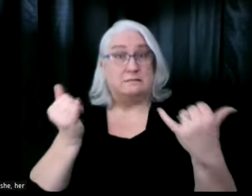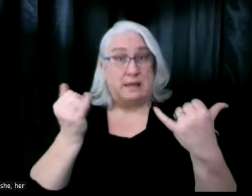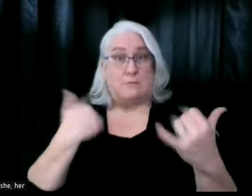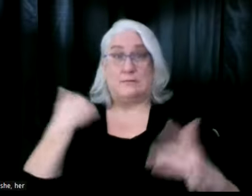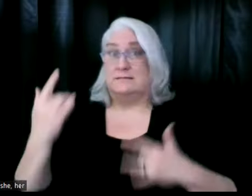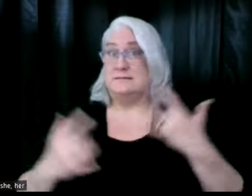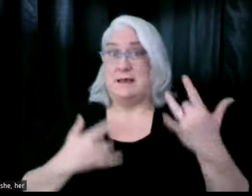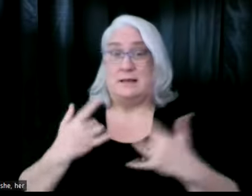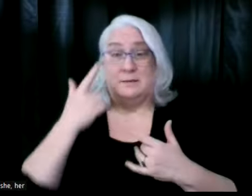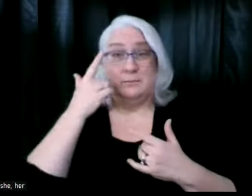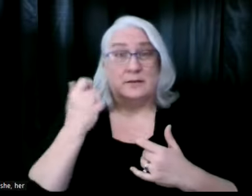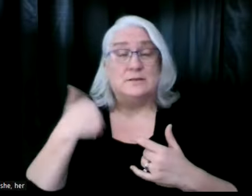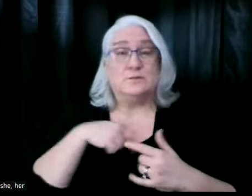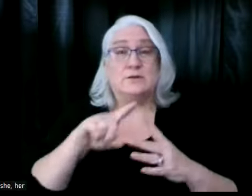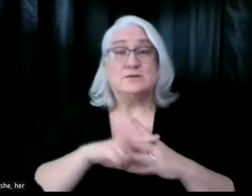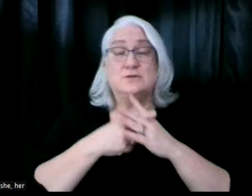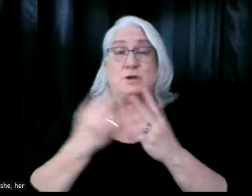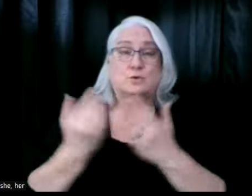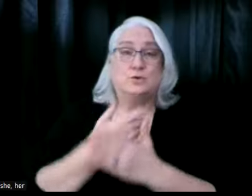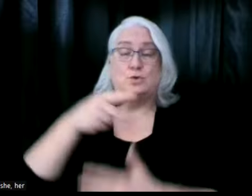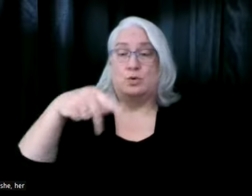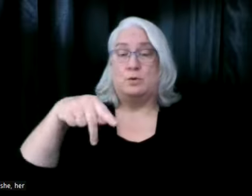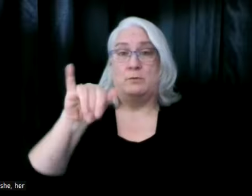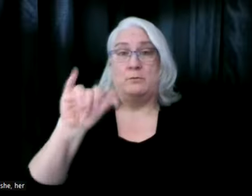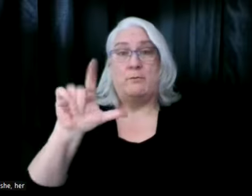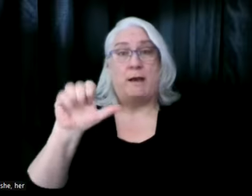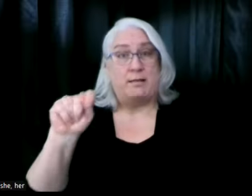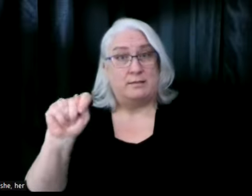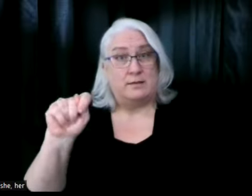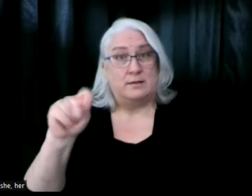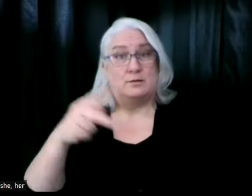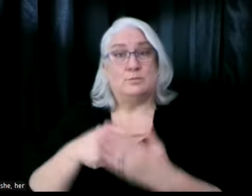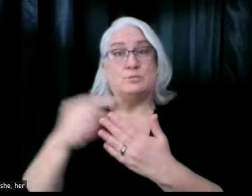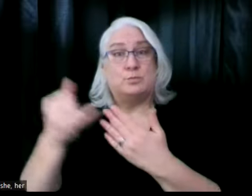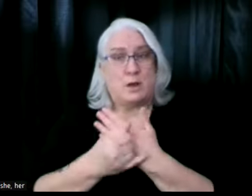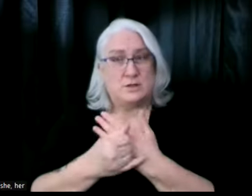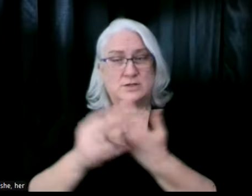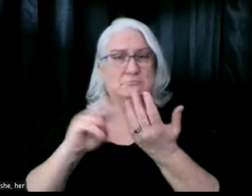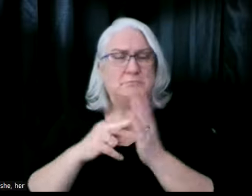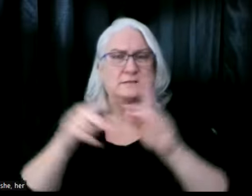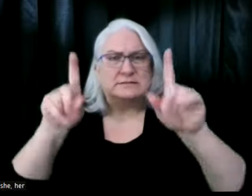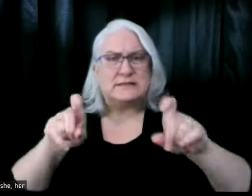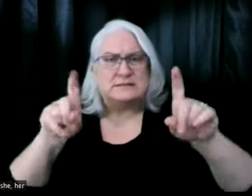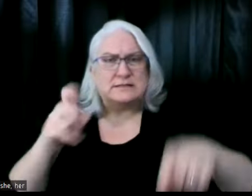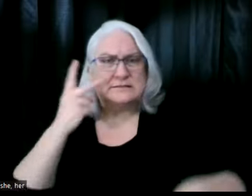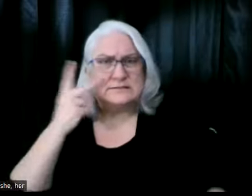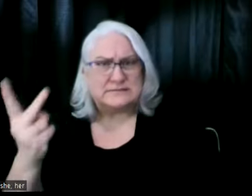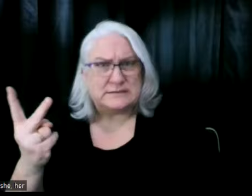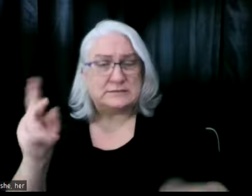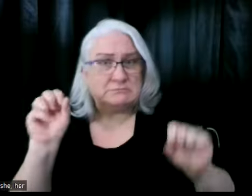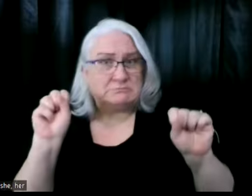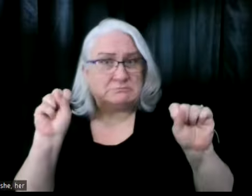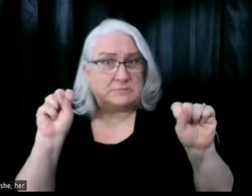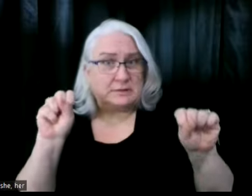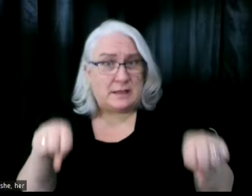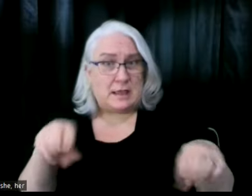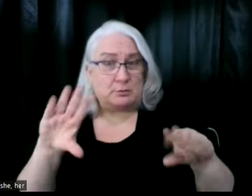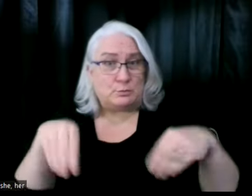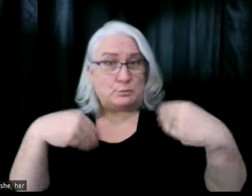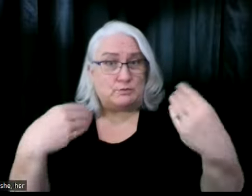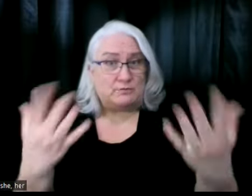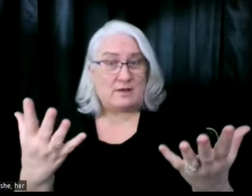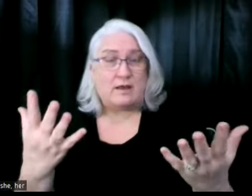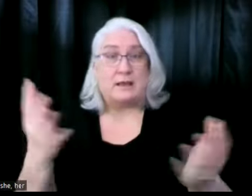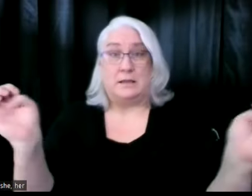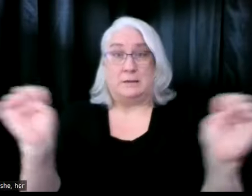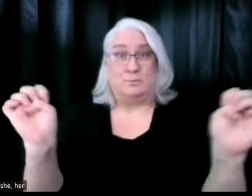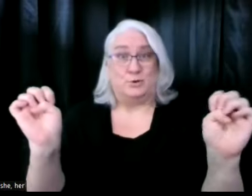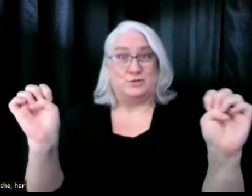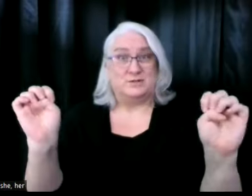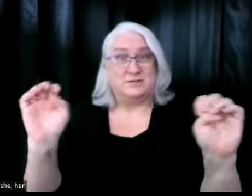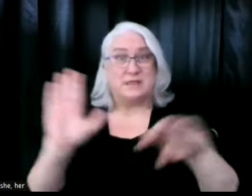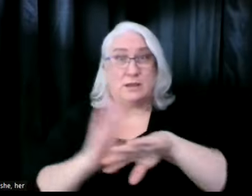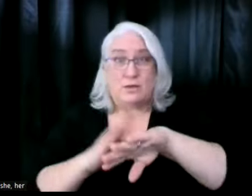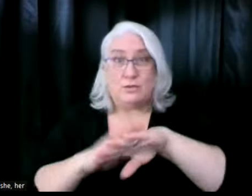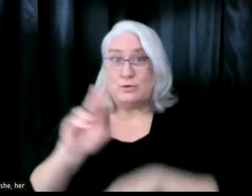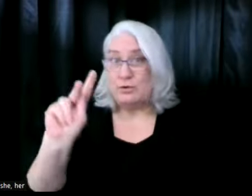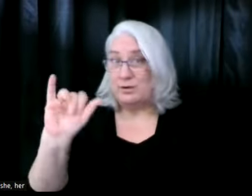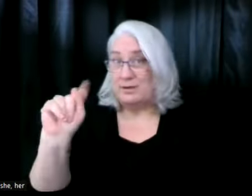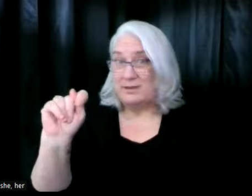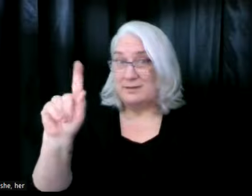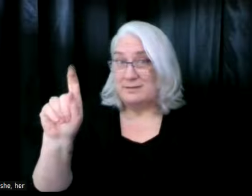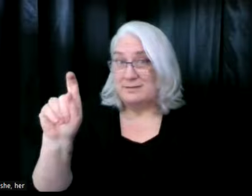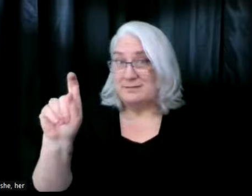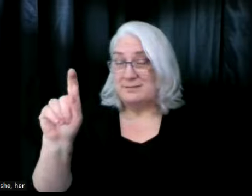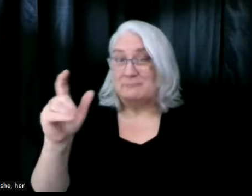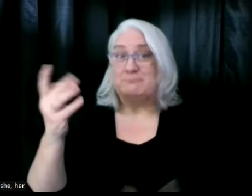Now I’m very excited because we are starting a new pilot project to test and see if we can provide emergency alert kits.